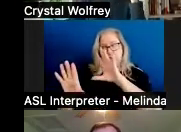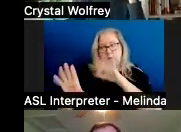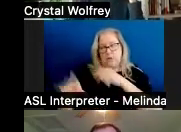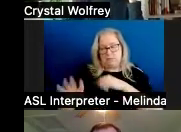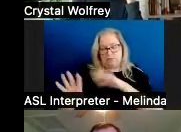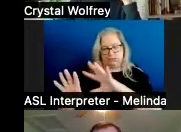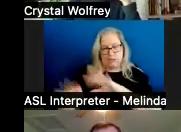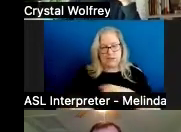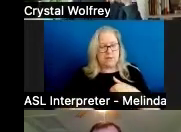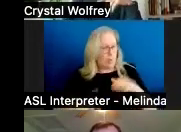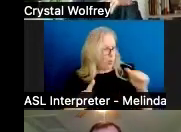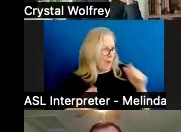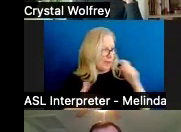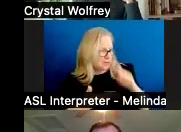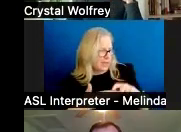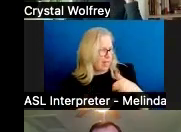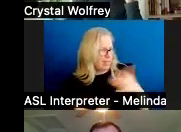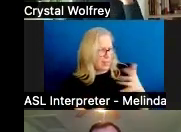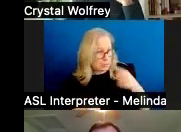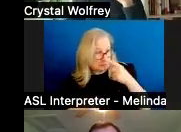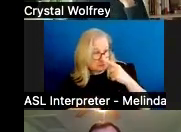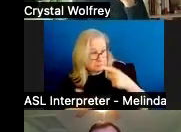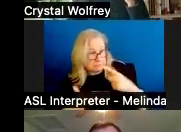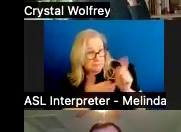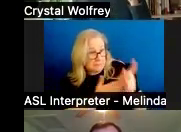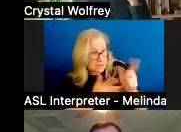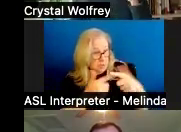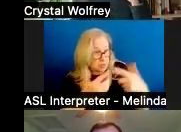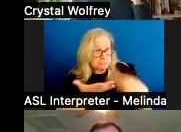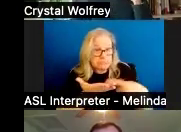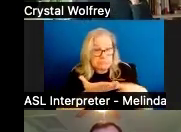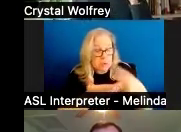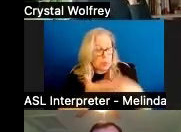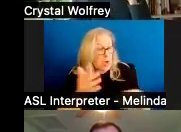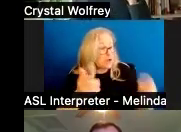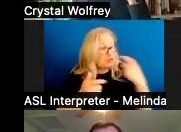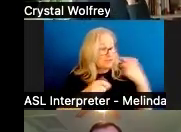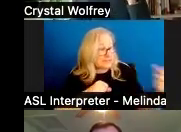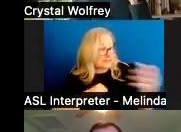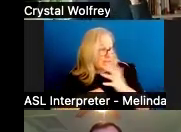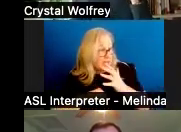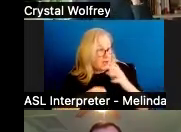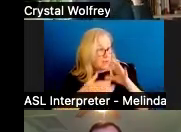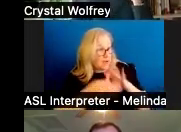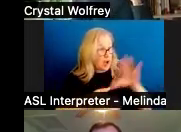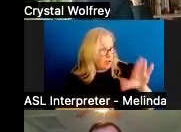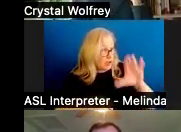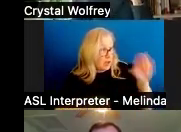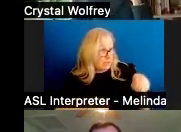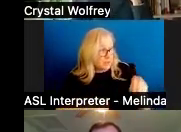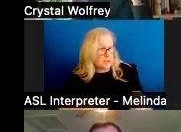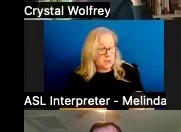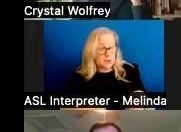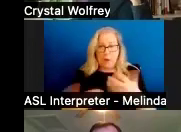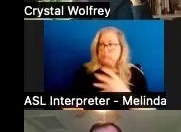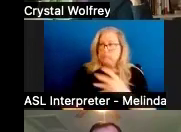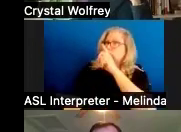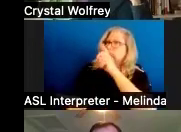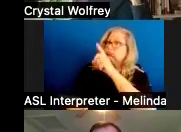Crystal Wolfrey: I can tell. Do you have a minute to talk about the documentation you recently sent to me regarding your company? Sean Hine: Sure do.